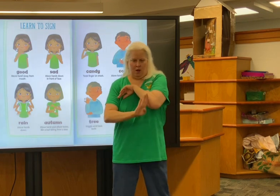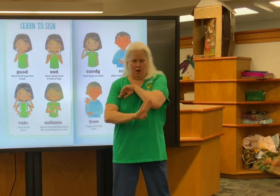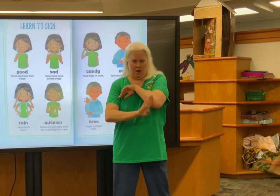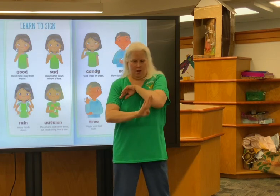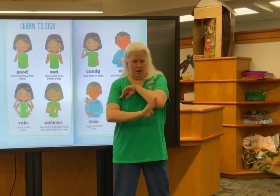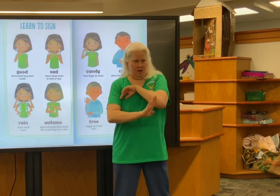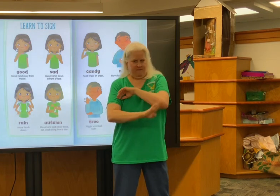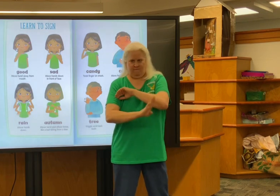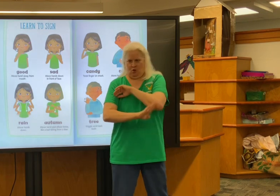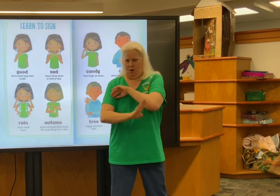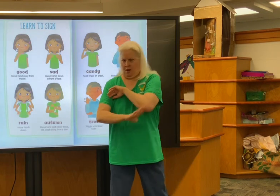autumn